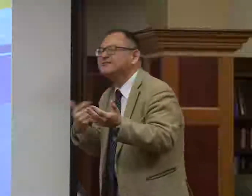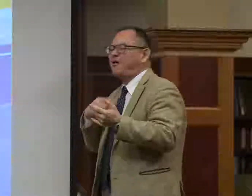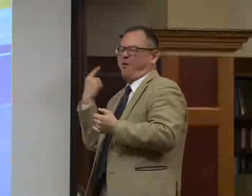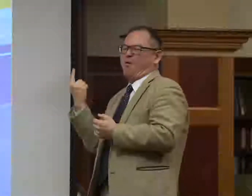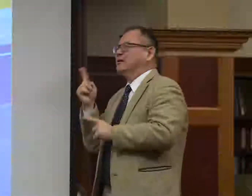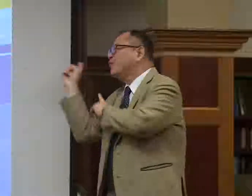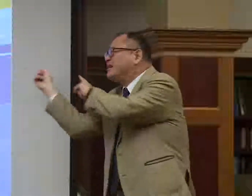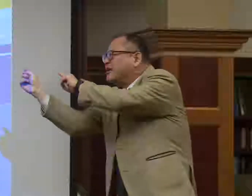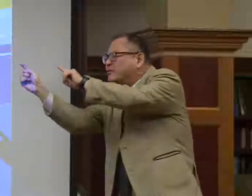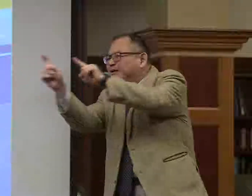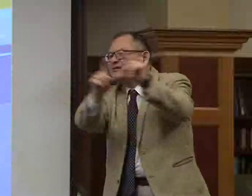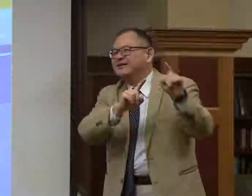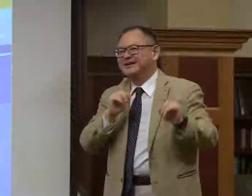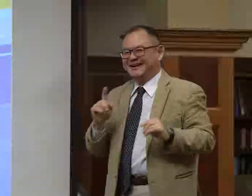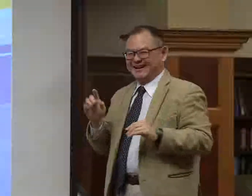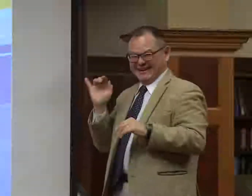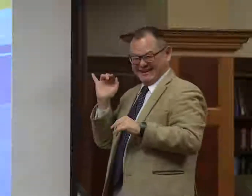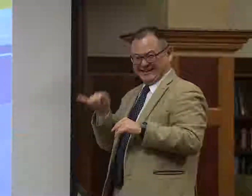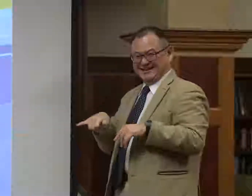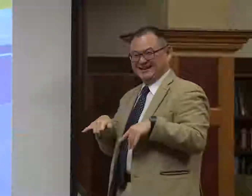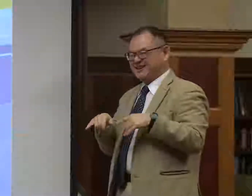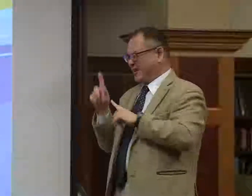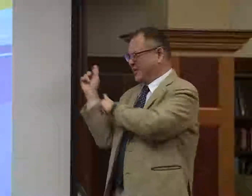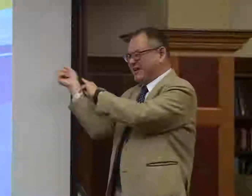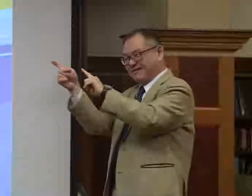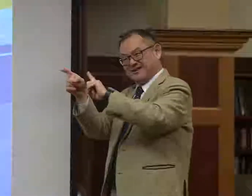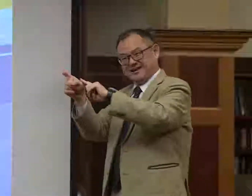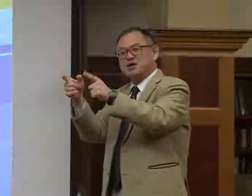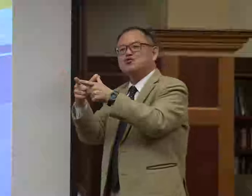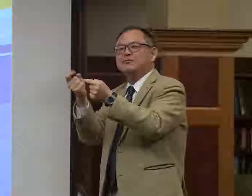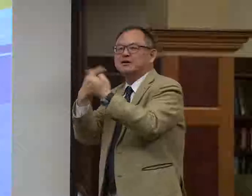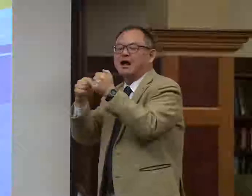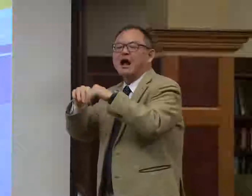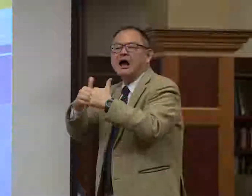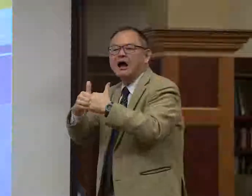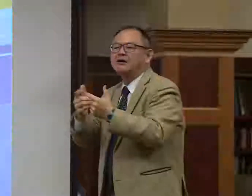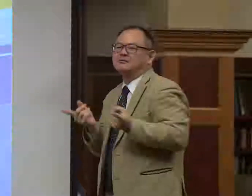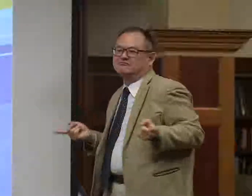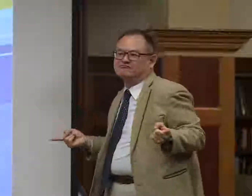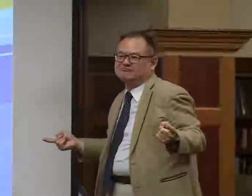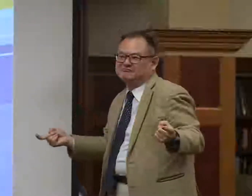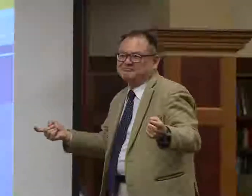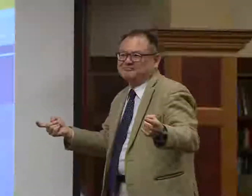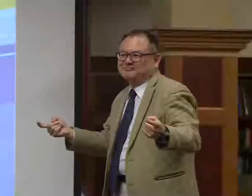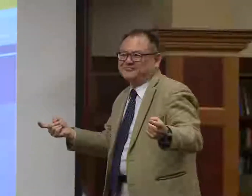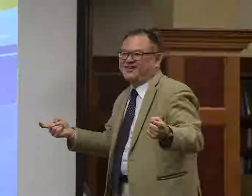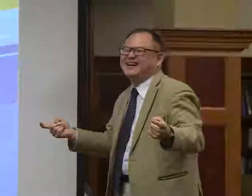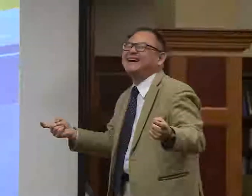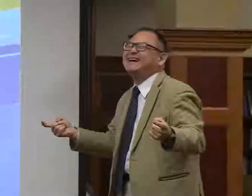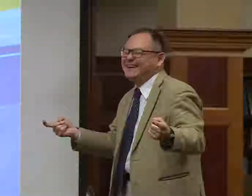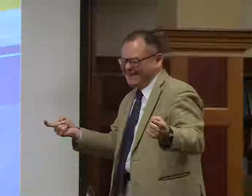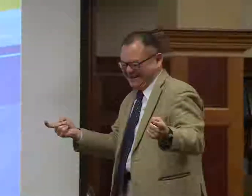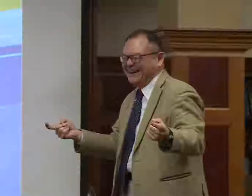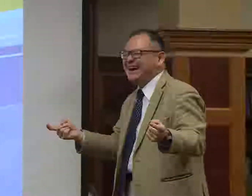and so I would ask lots of questions trying to find out about a variety of things.